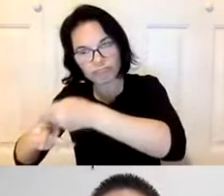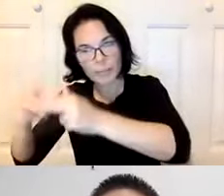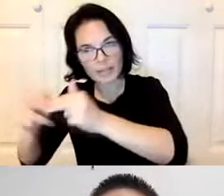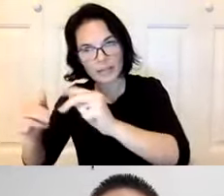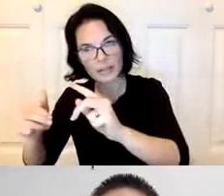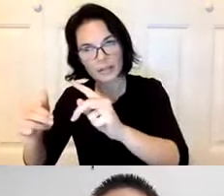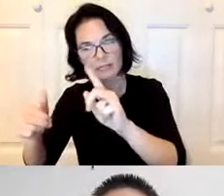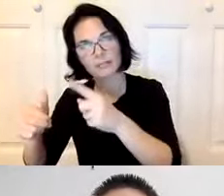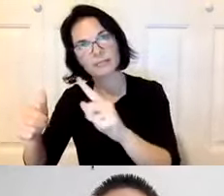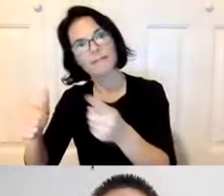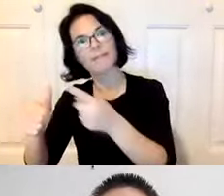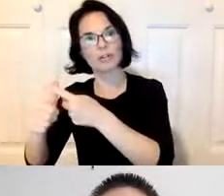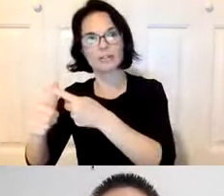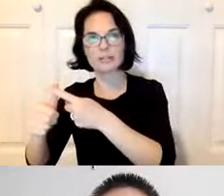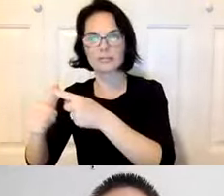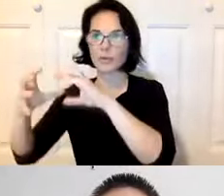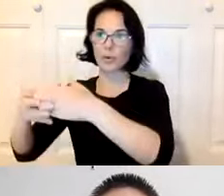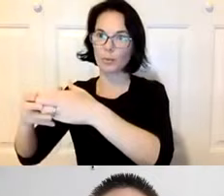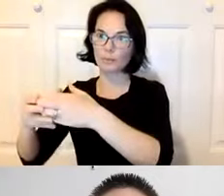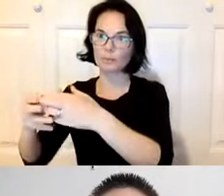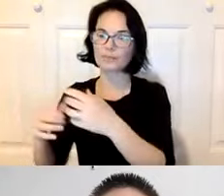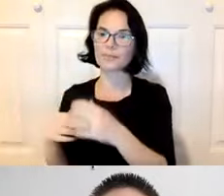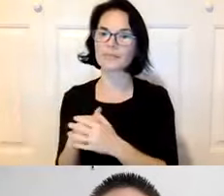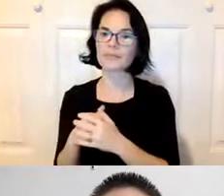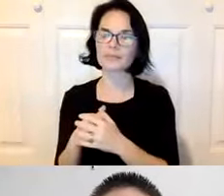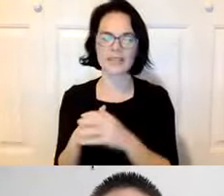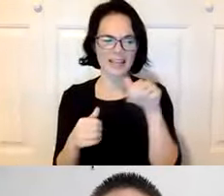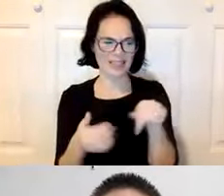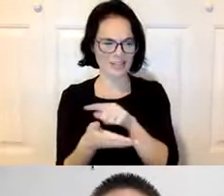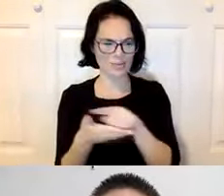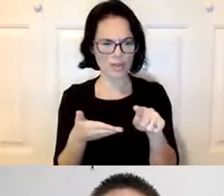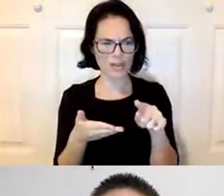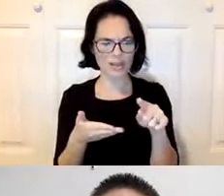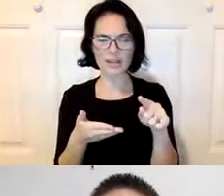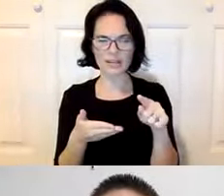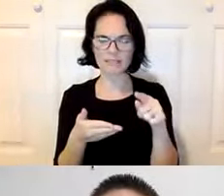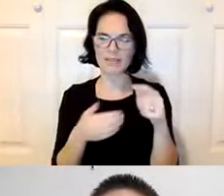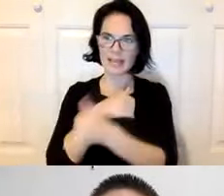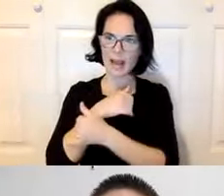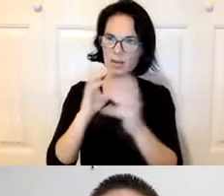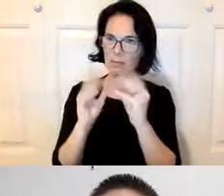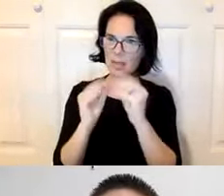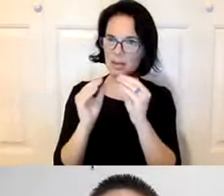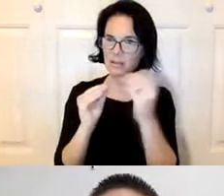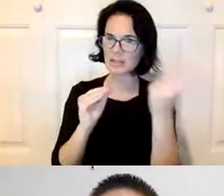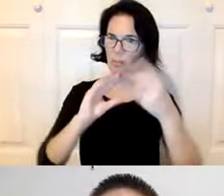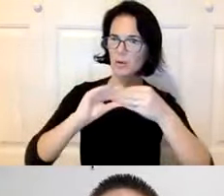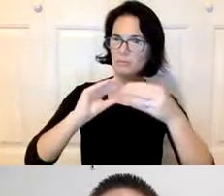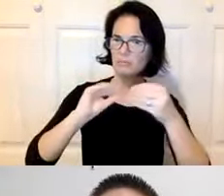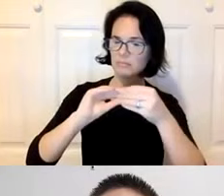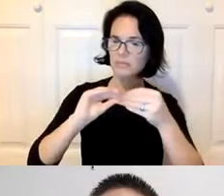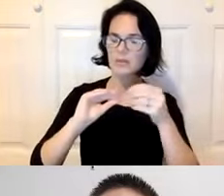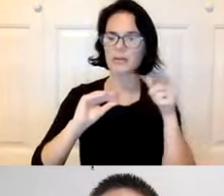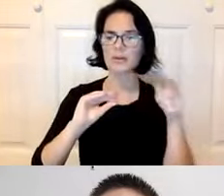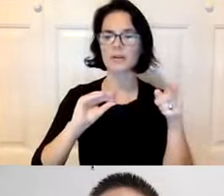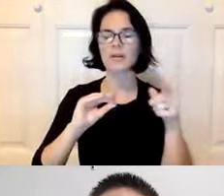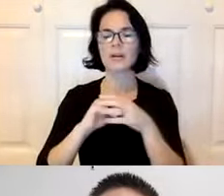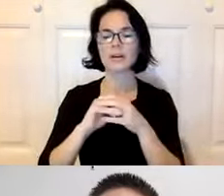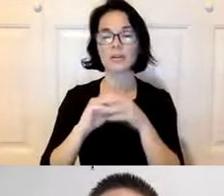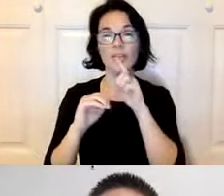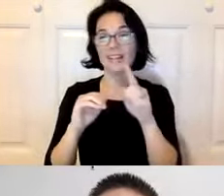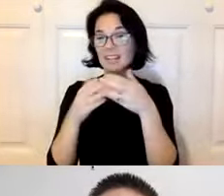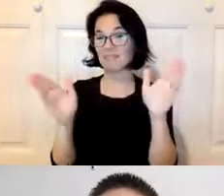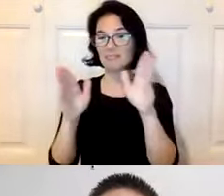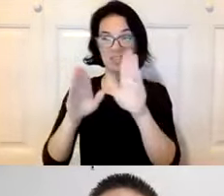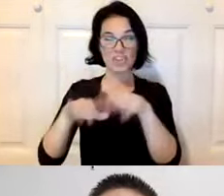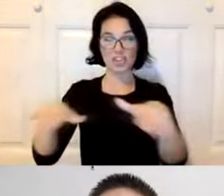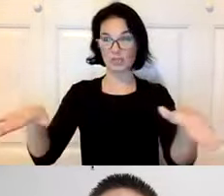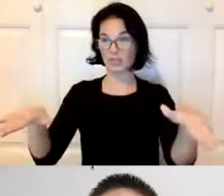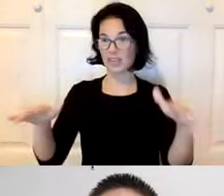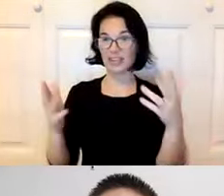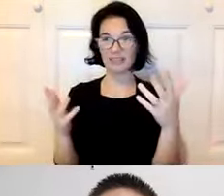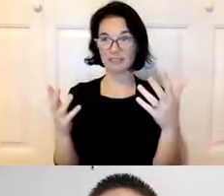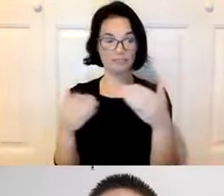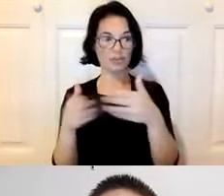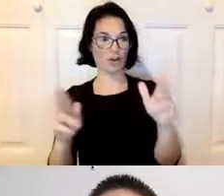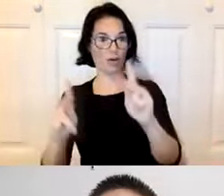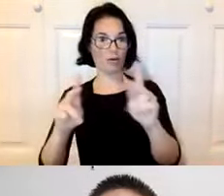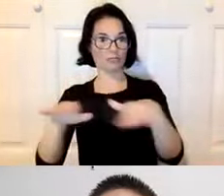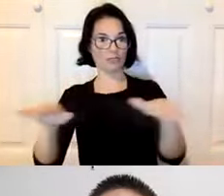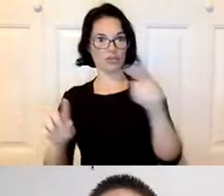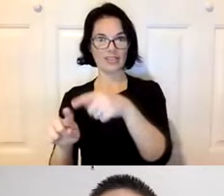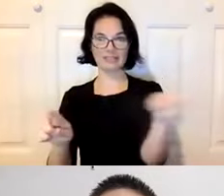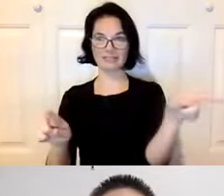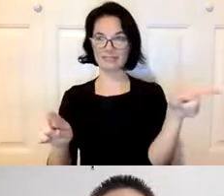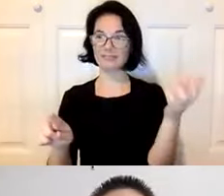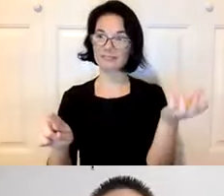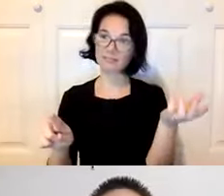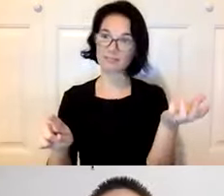I heard that children in the general population might expect to